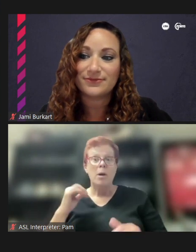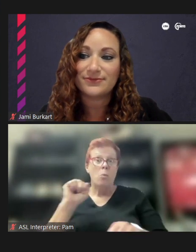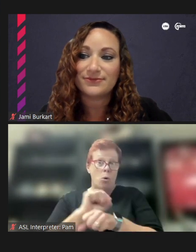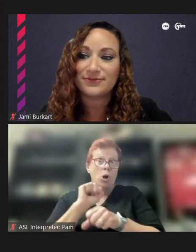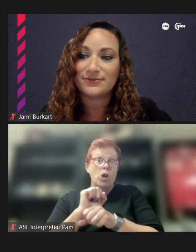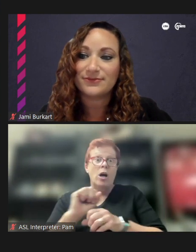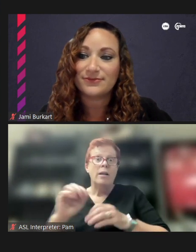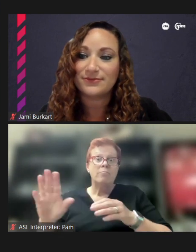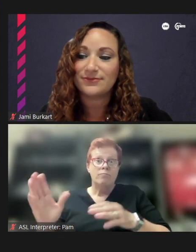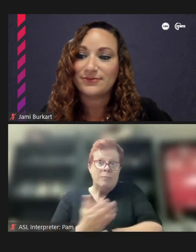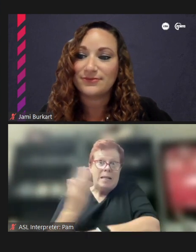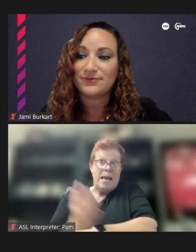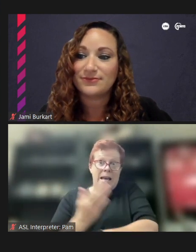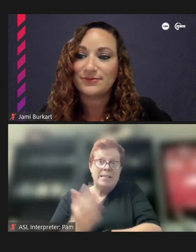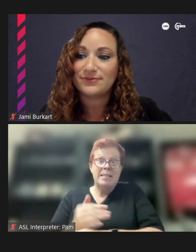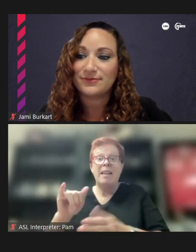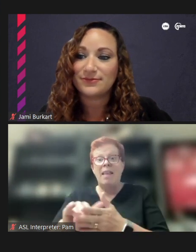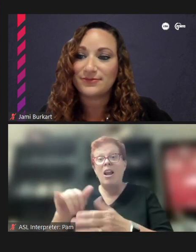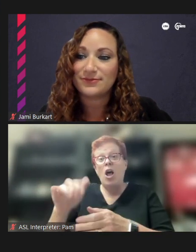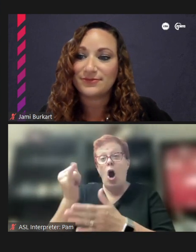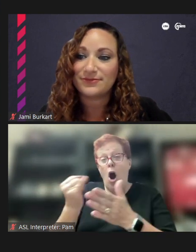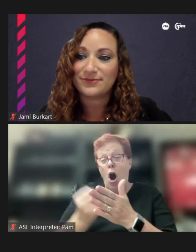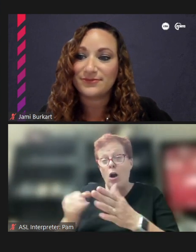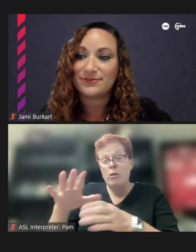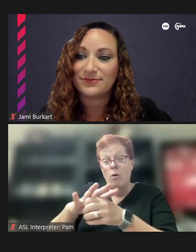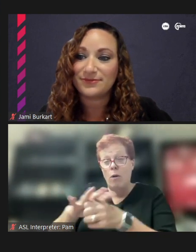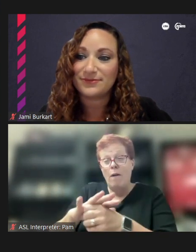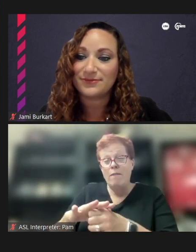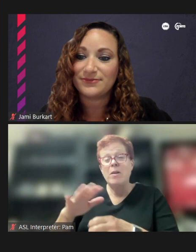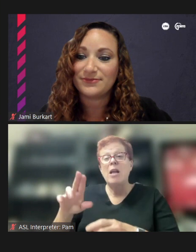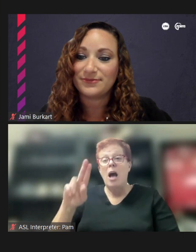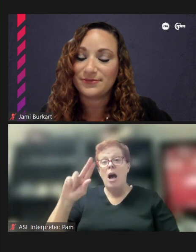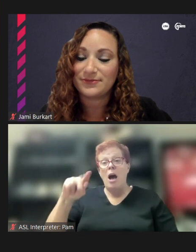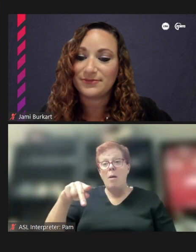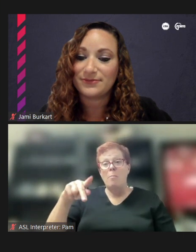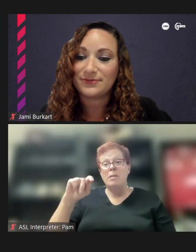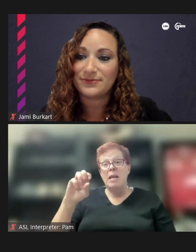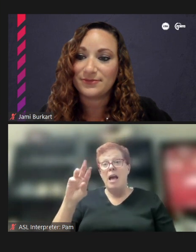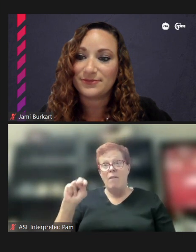entertainment destination of Uptown for some time, and we want to ensure that the artwork